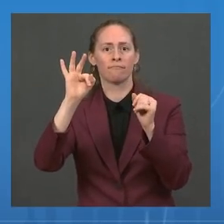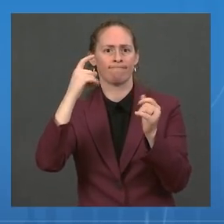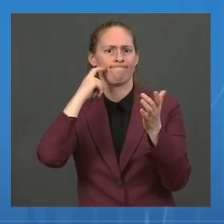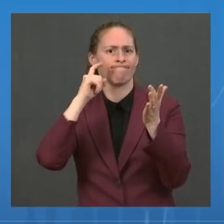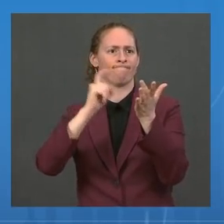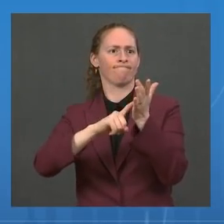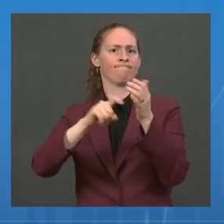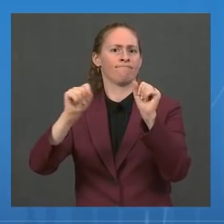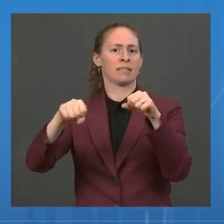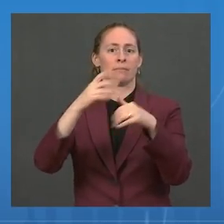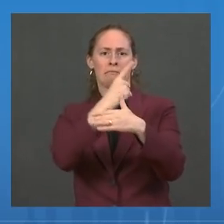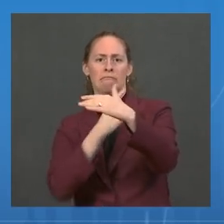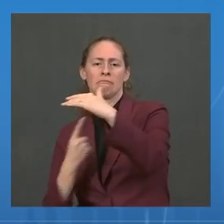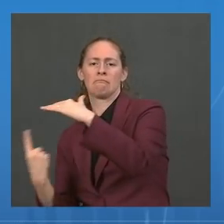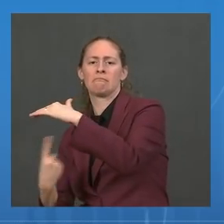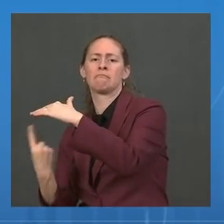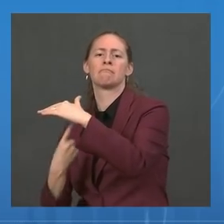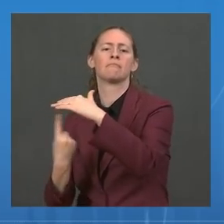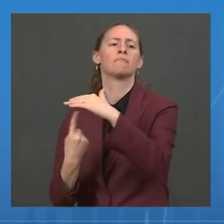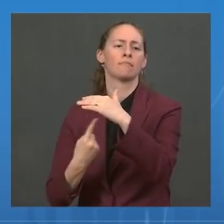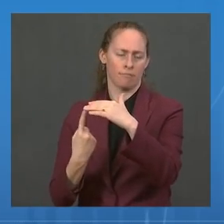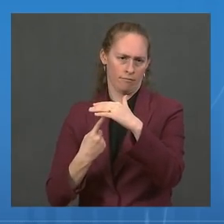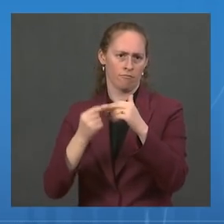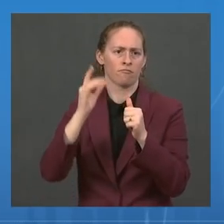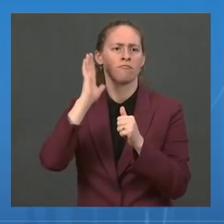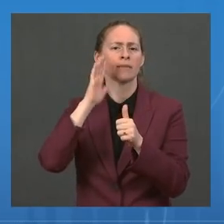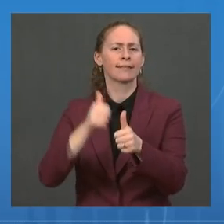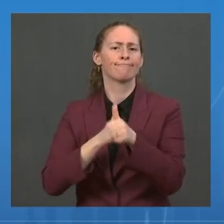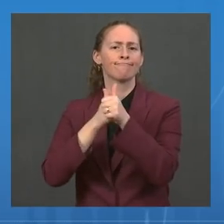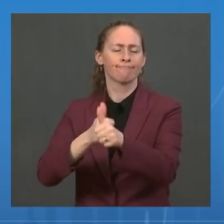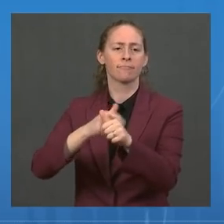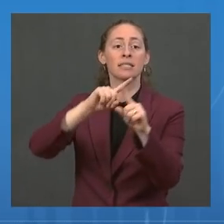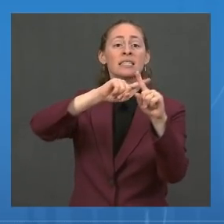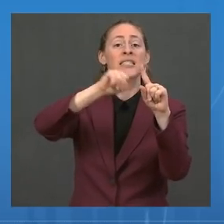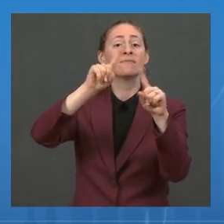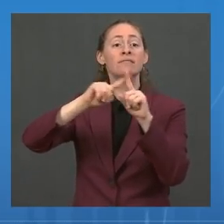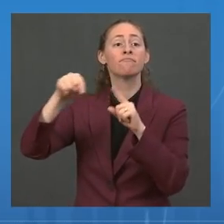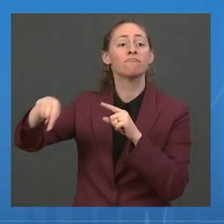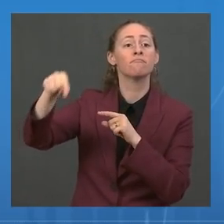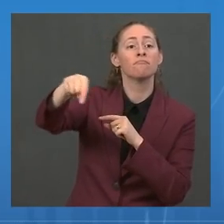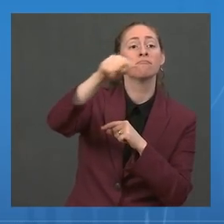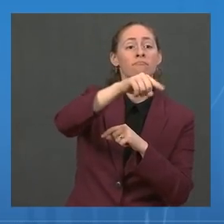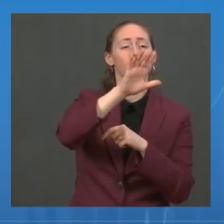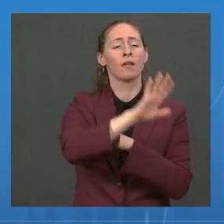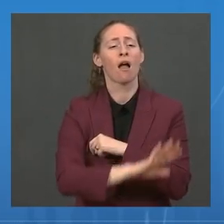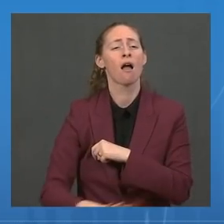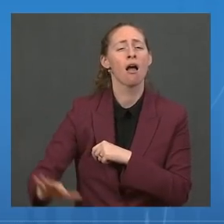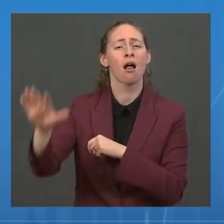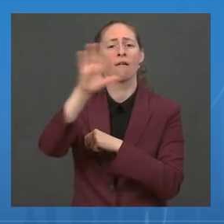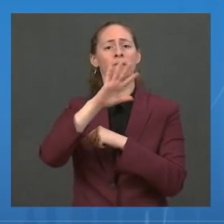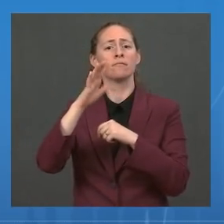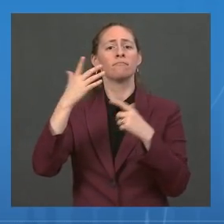Additionally, every member of our family will wear masks in indoor public spaces. And when we take our kids to see other people,